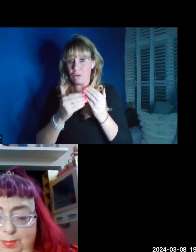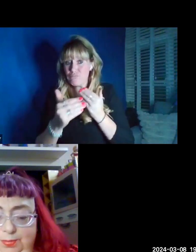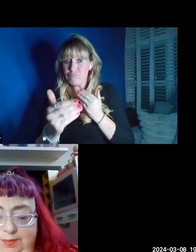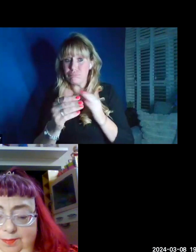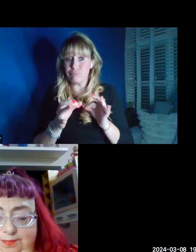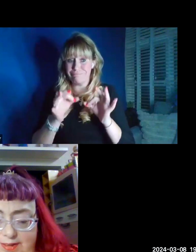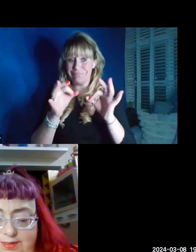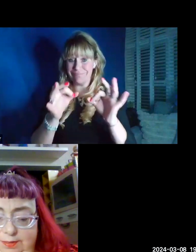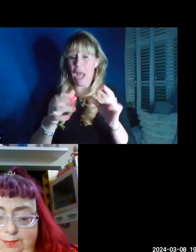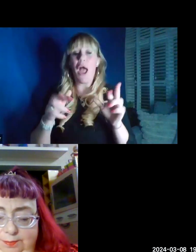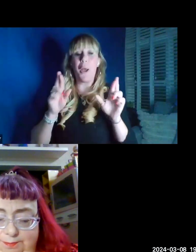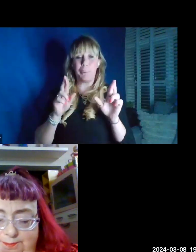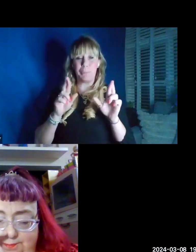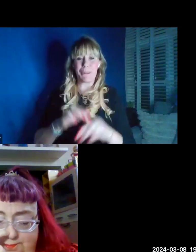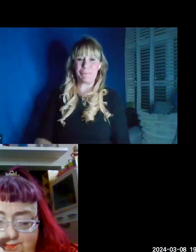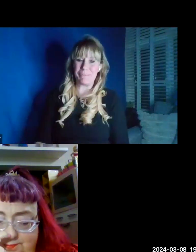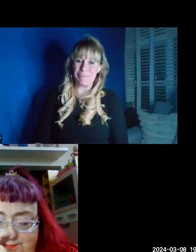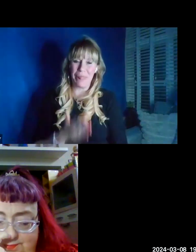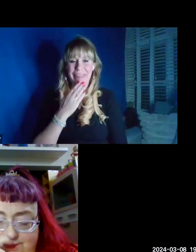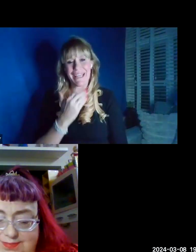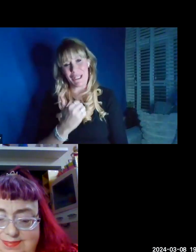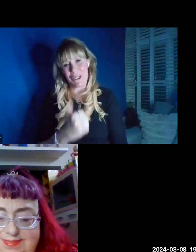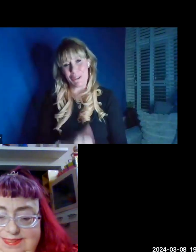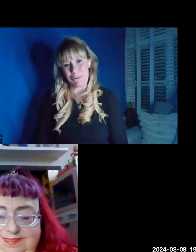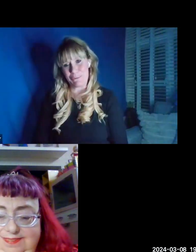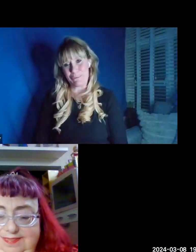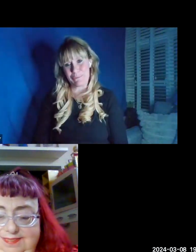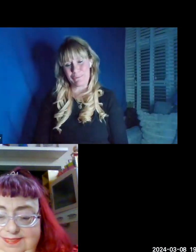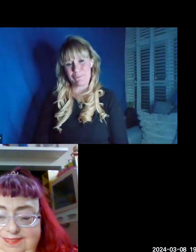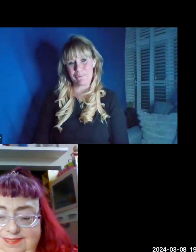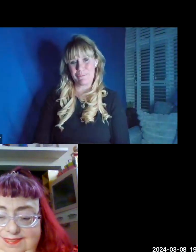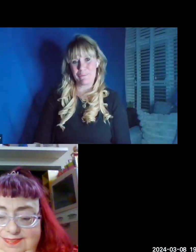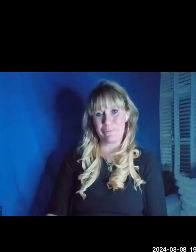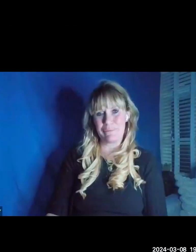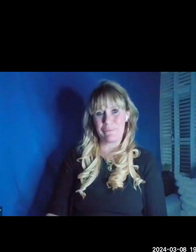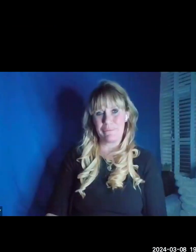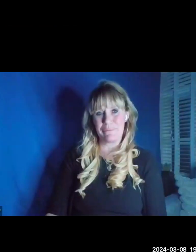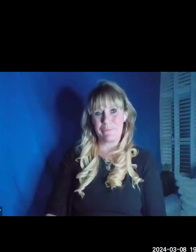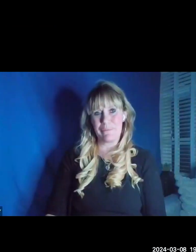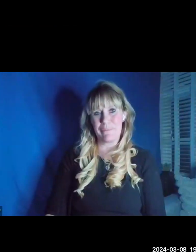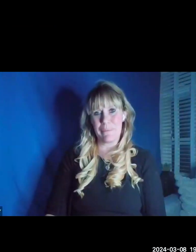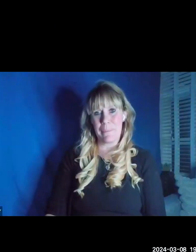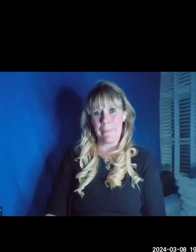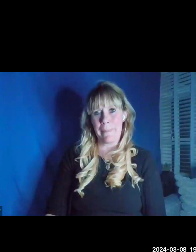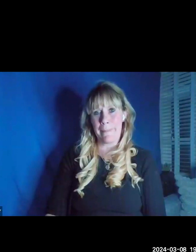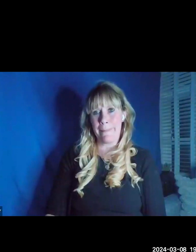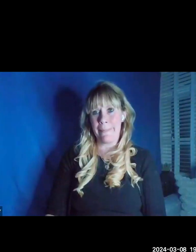I hope so, thank you.